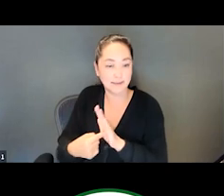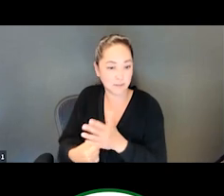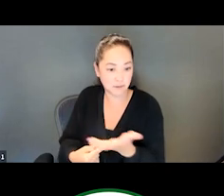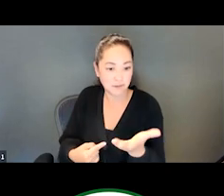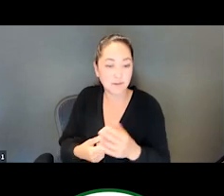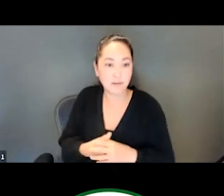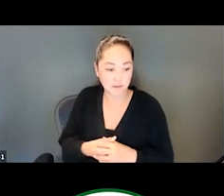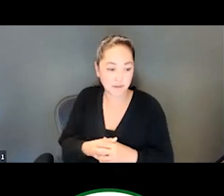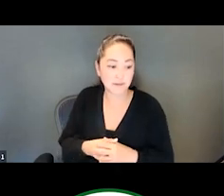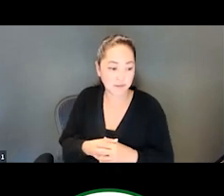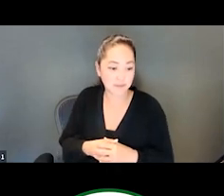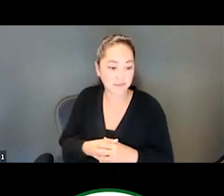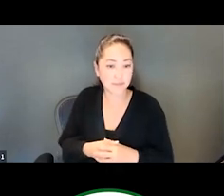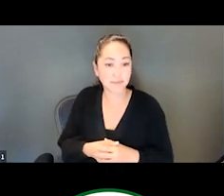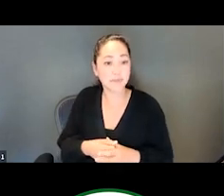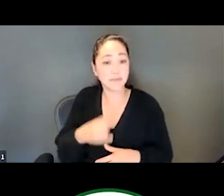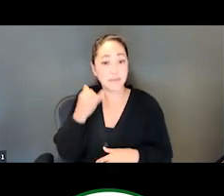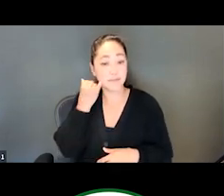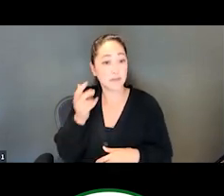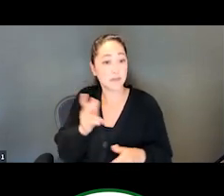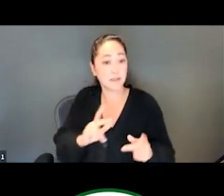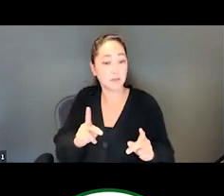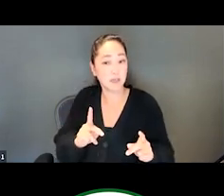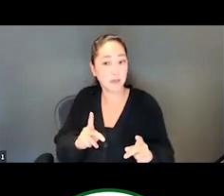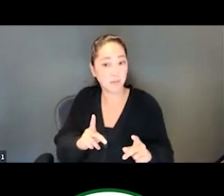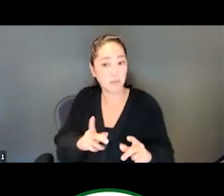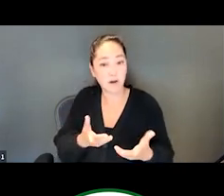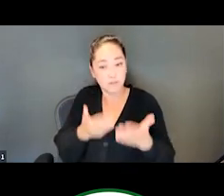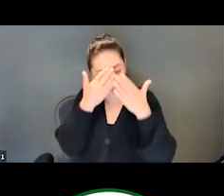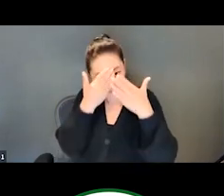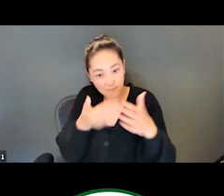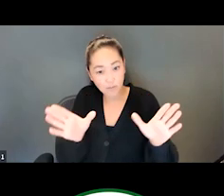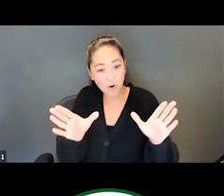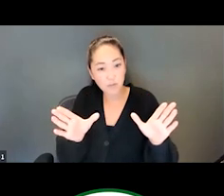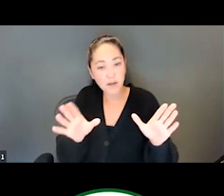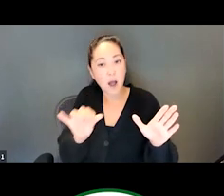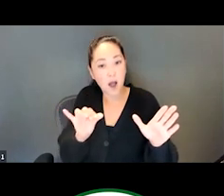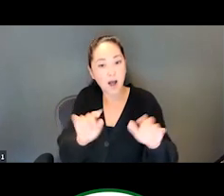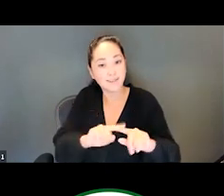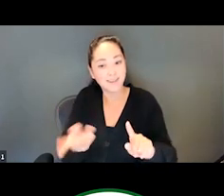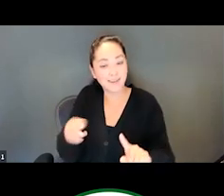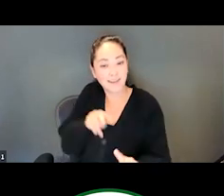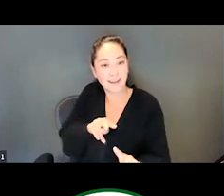overnight and it really opens up that dialogue to allow other people to have a say to support those ideas.